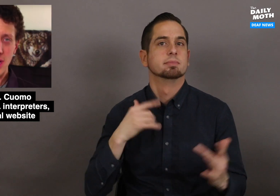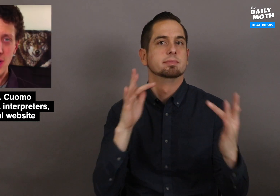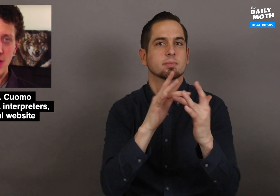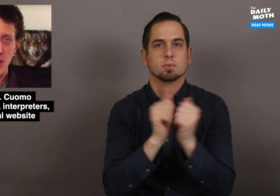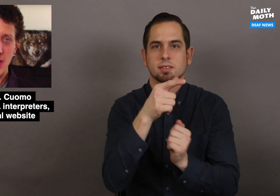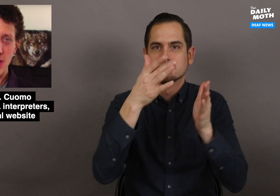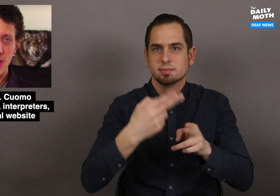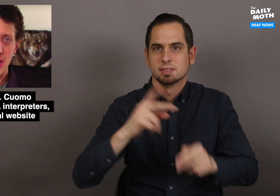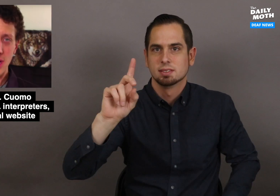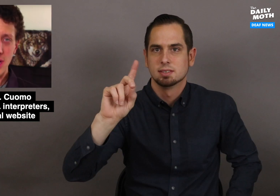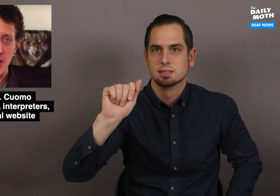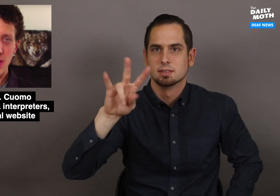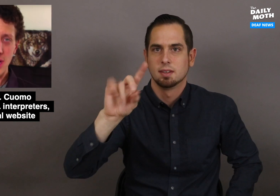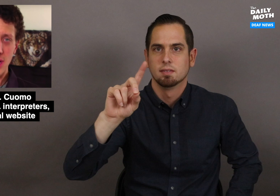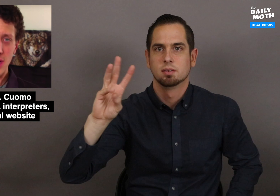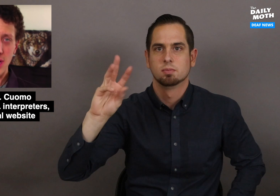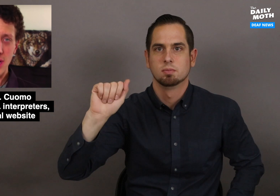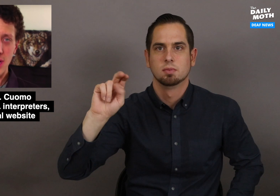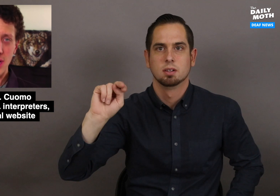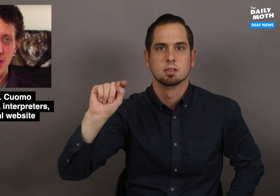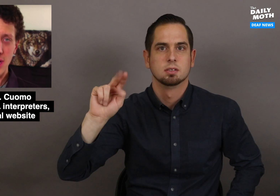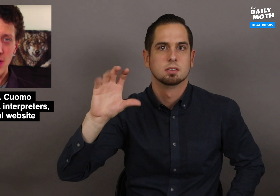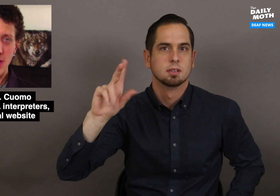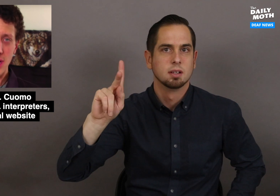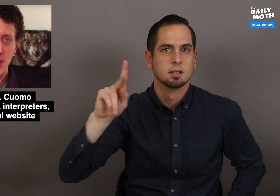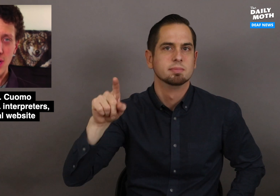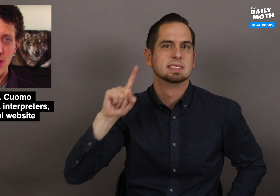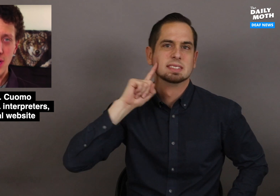I was in touch with David Wantuck,